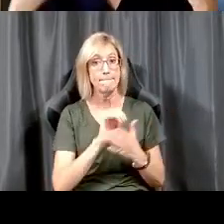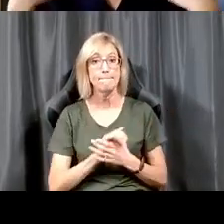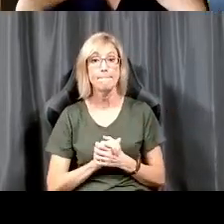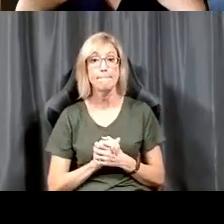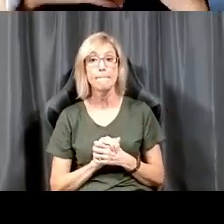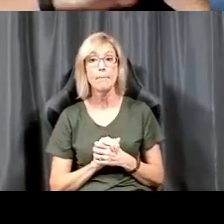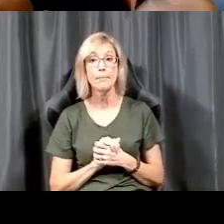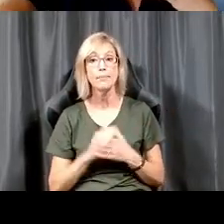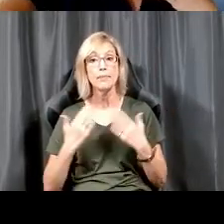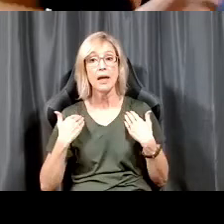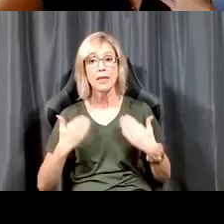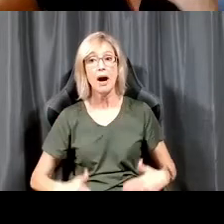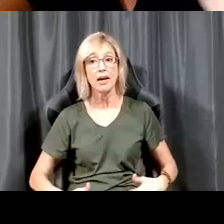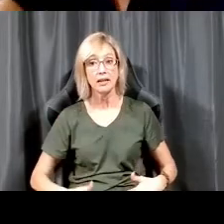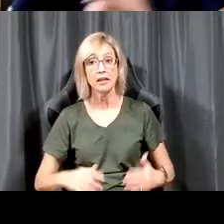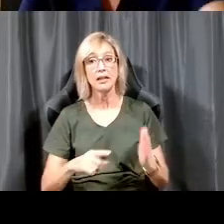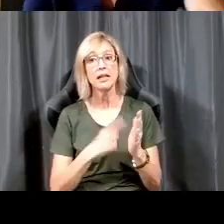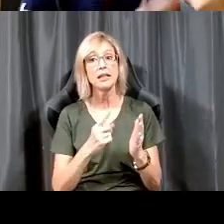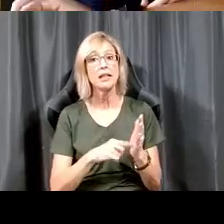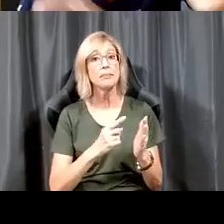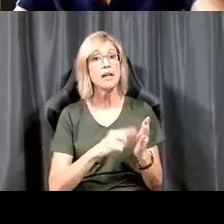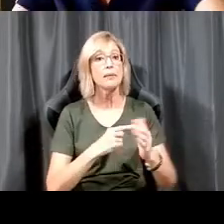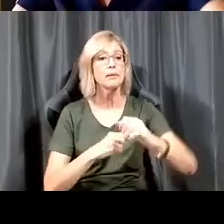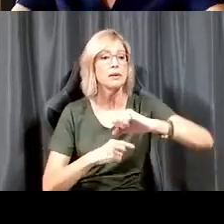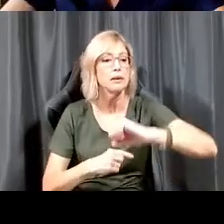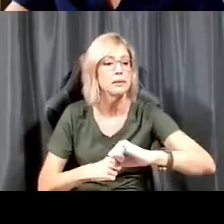The body. Sometimes we just need to touch it with another part of our body.